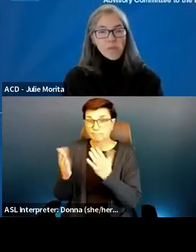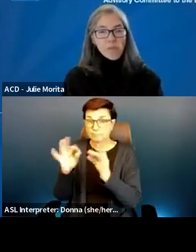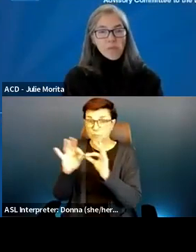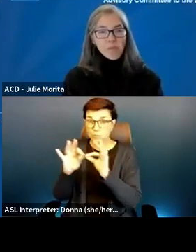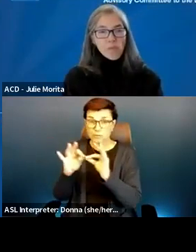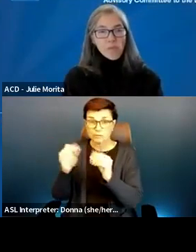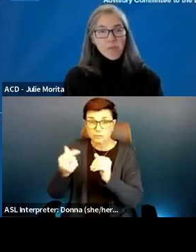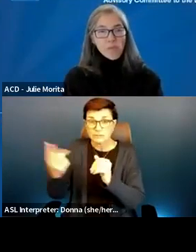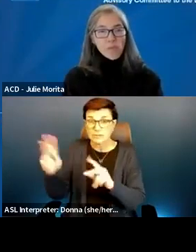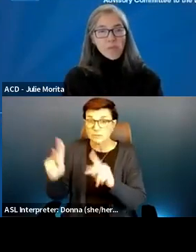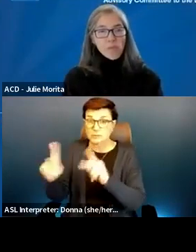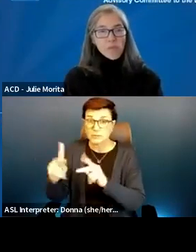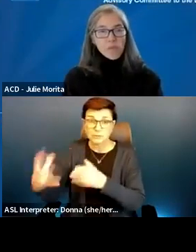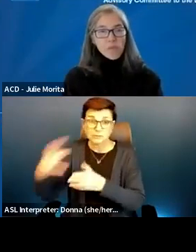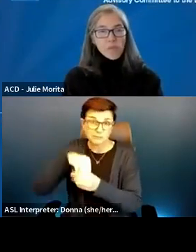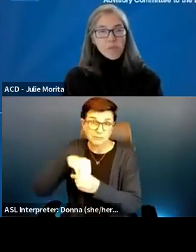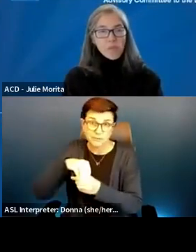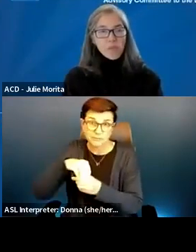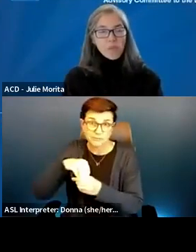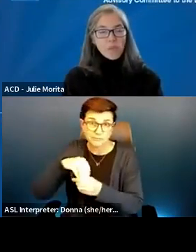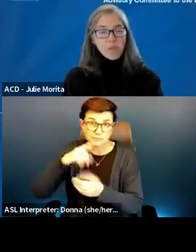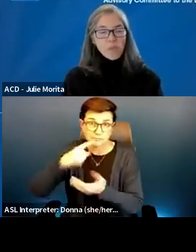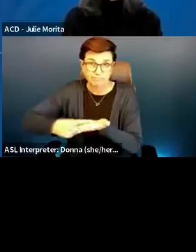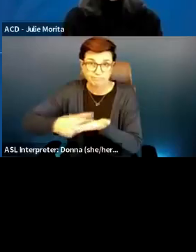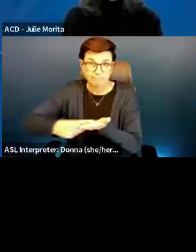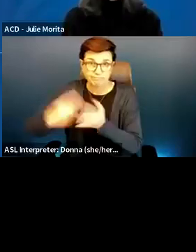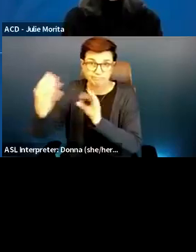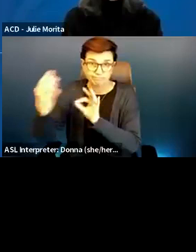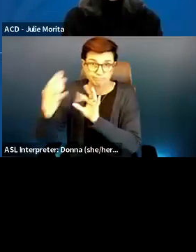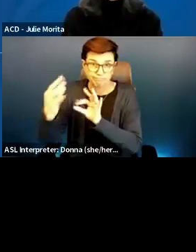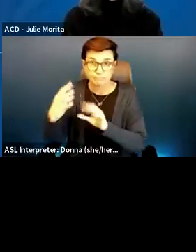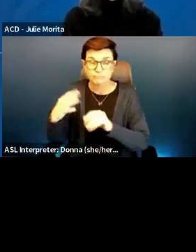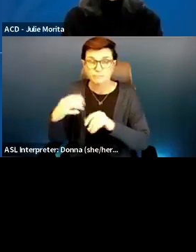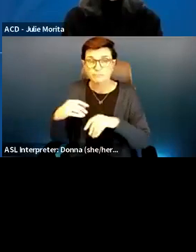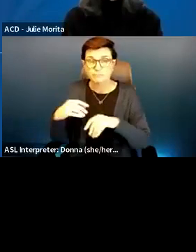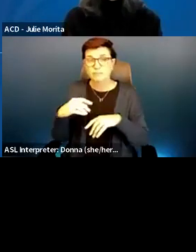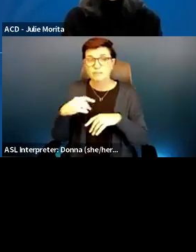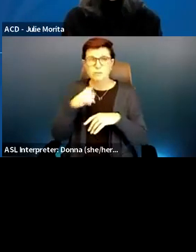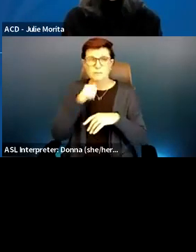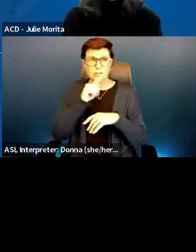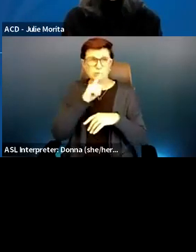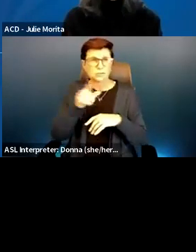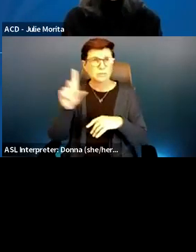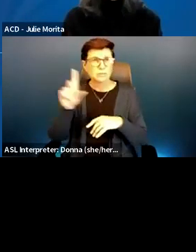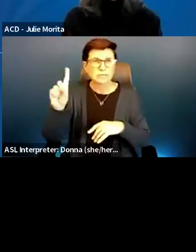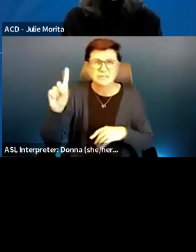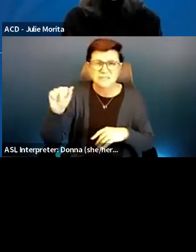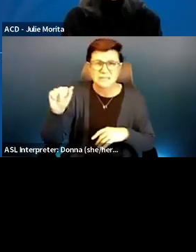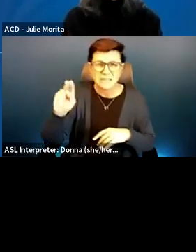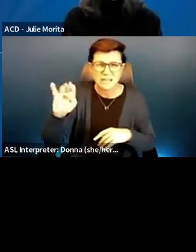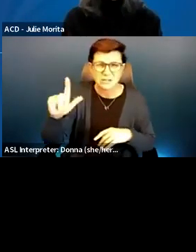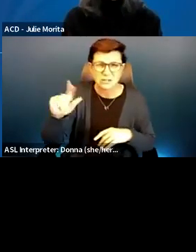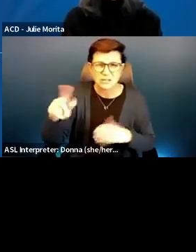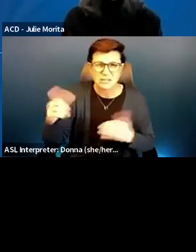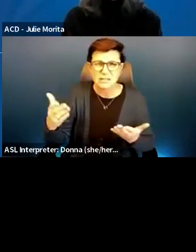I don't know if Daniel Rhodes is here, maybe just introduce. Dan or Angie.